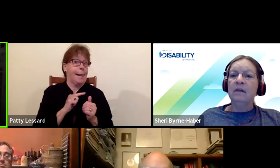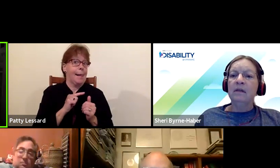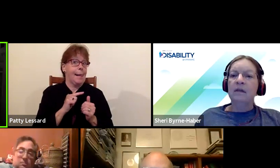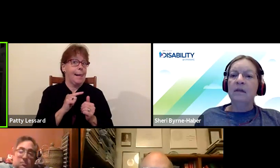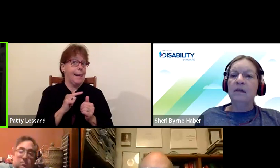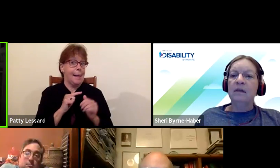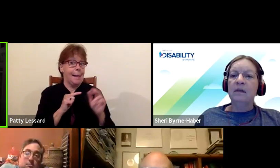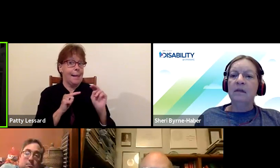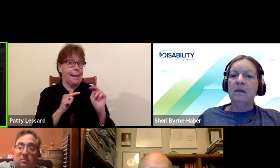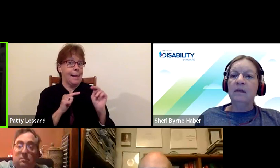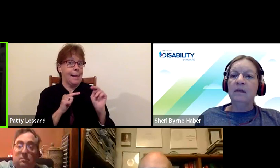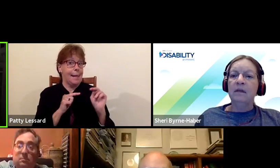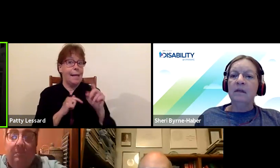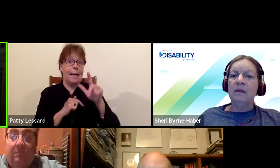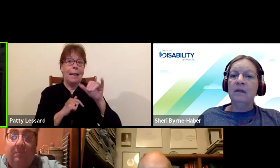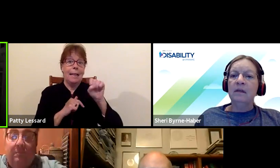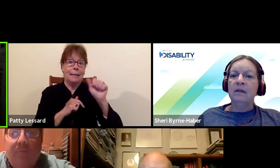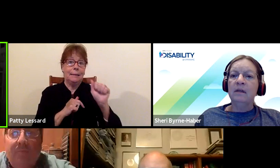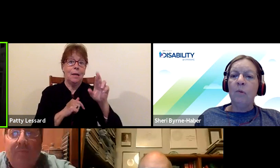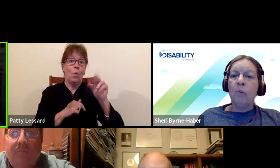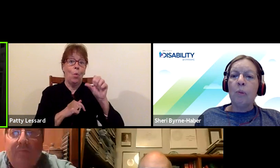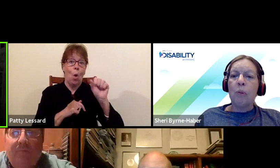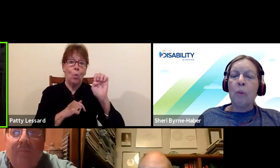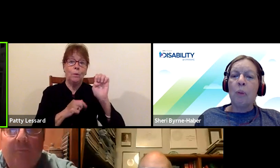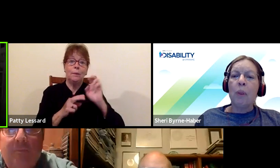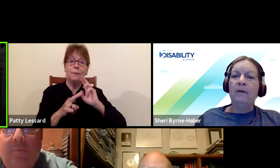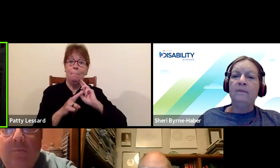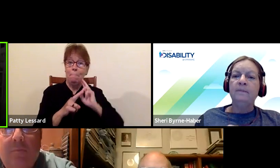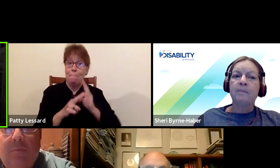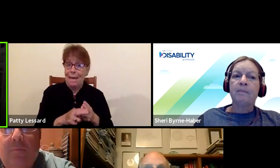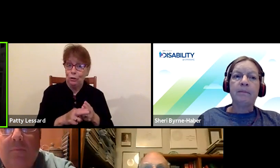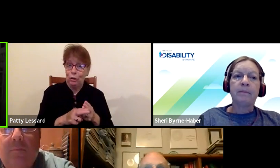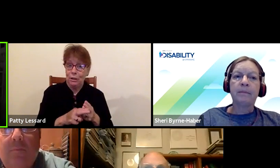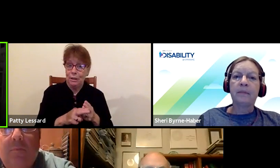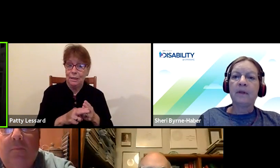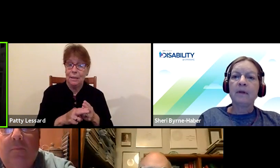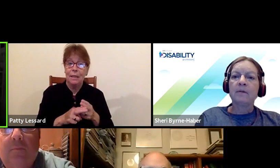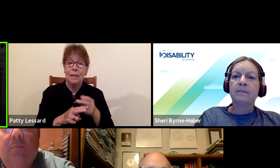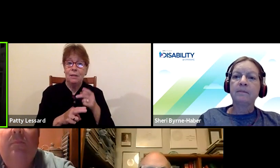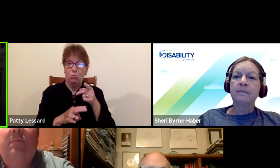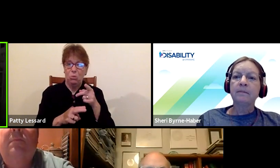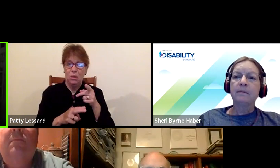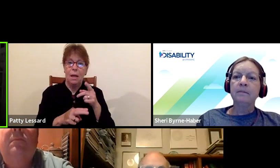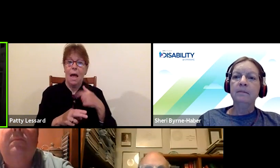posts accessible, so, if you ping me on Linkedin or Google my name and accessible social media, you'll find it.